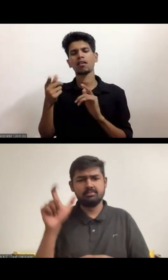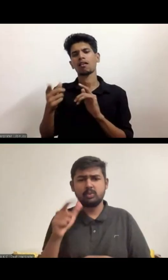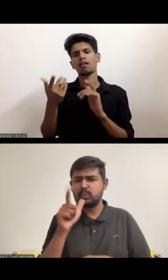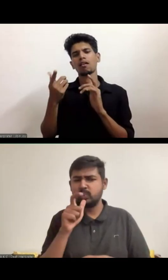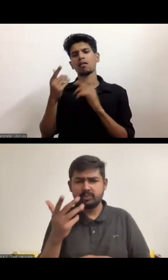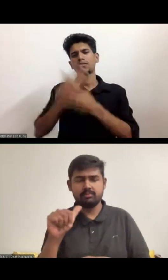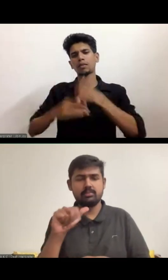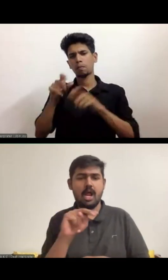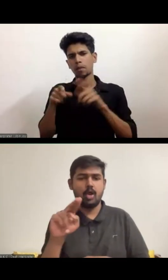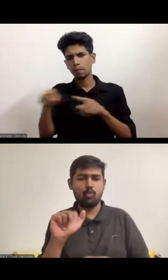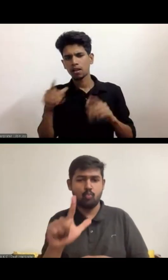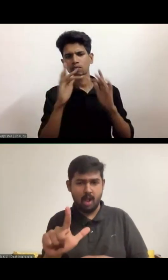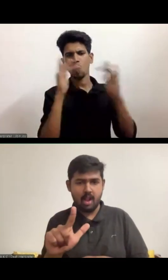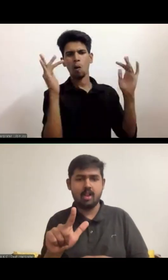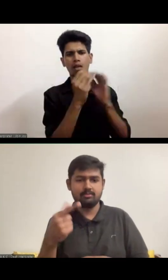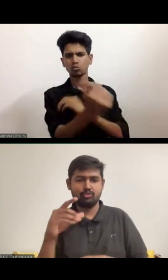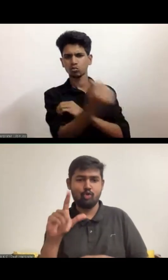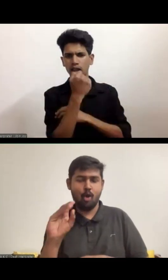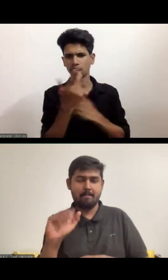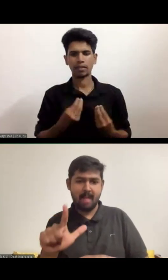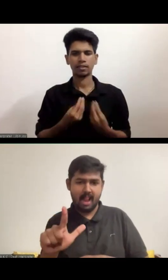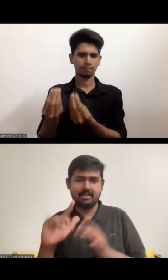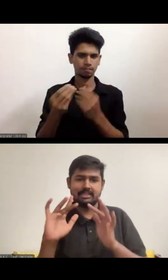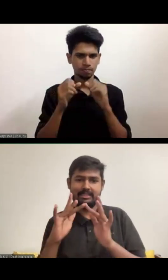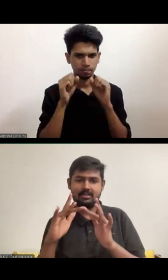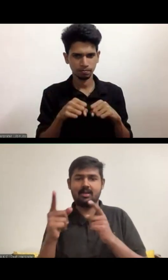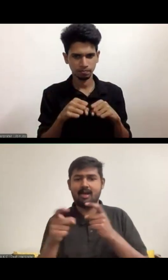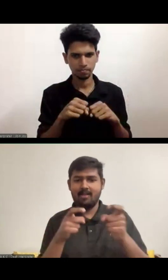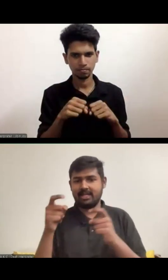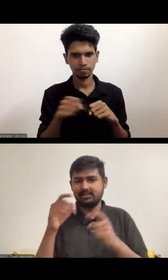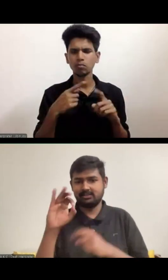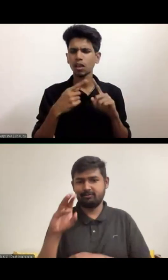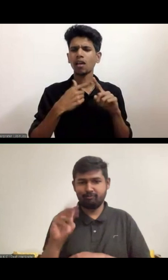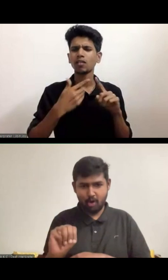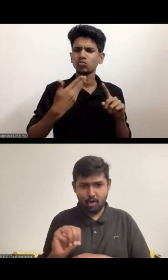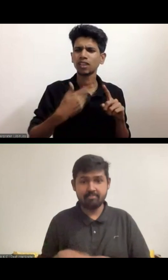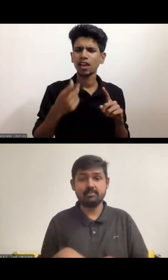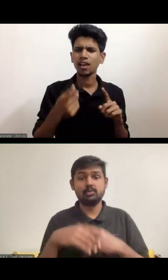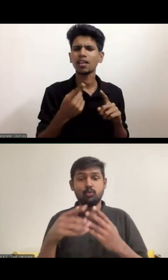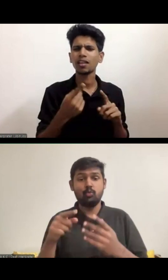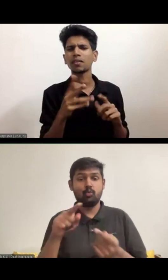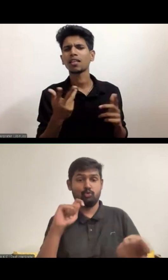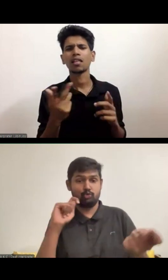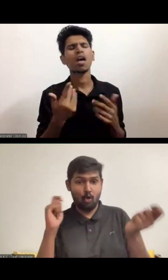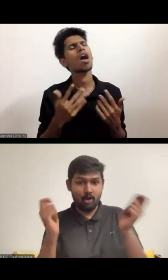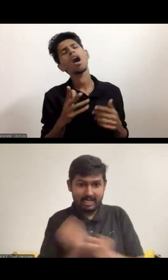These disability leadership training workshops are not passive listening exercises, but involved